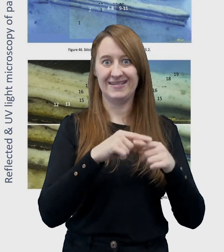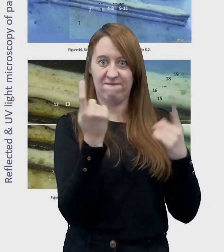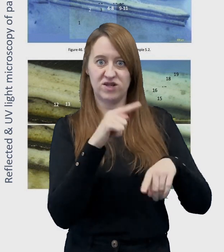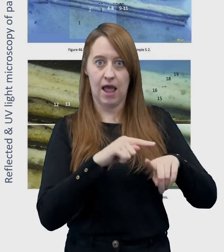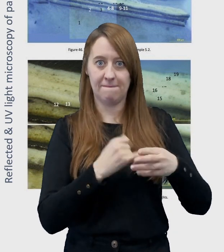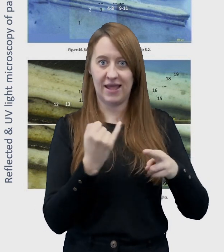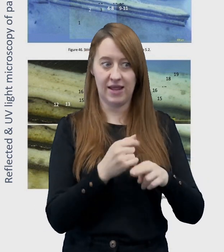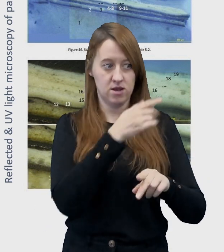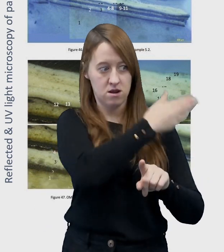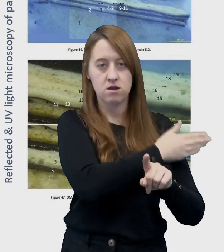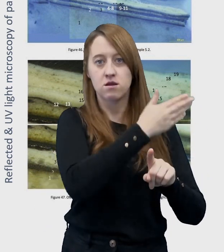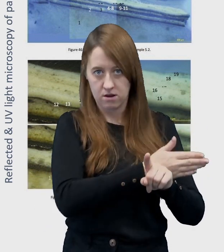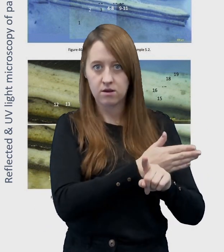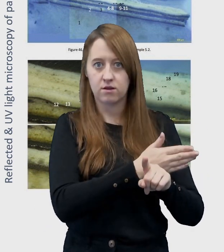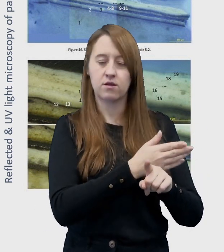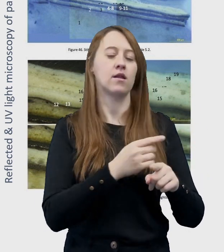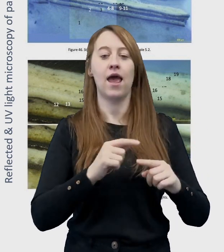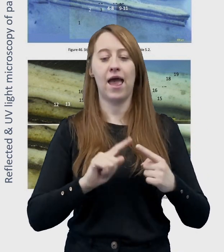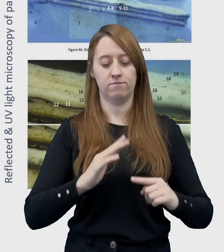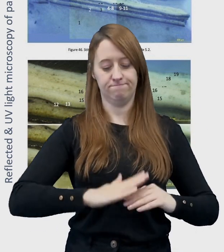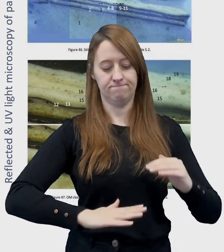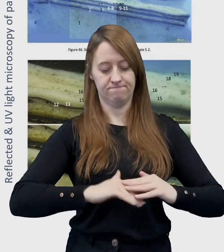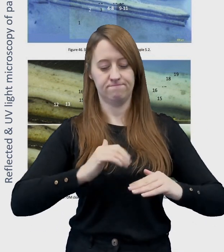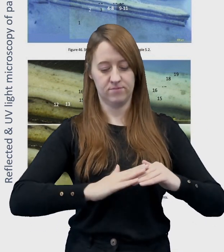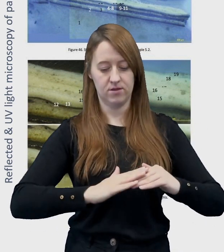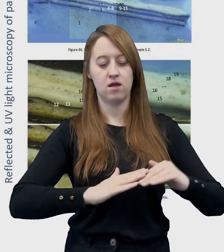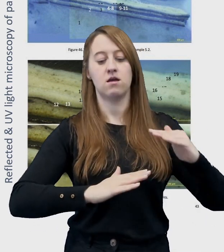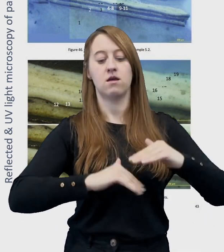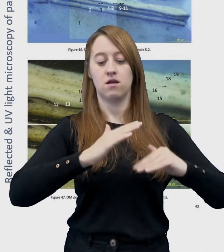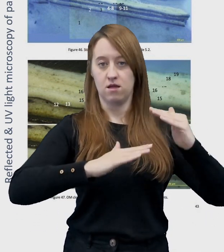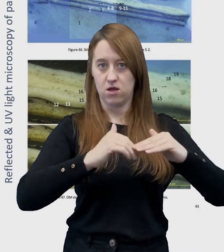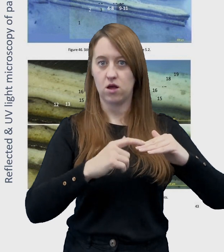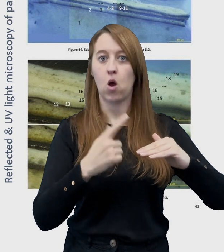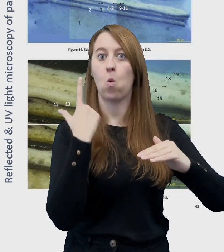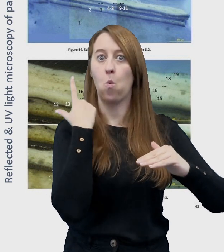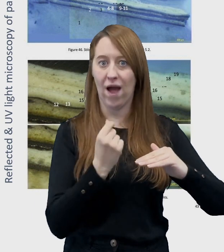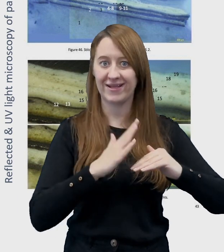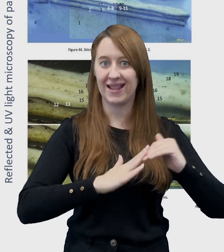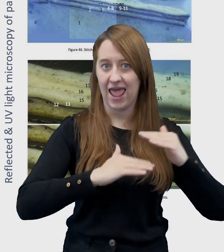a white layer and it's a very thick, it's multiple layers of white. There's no dirt in between which indicates that